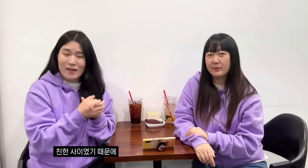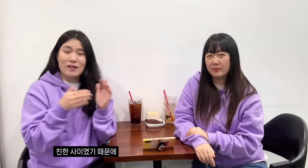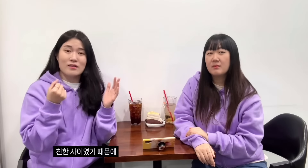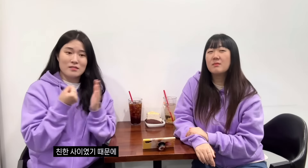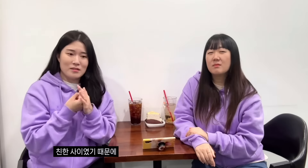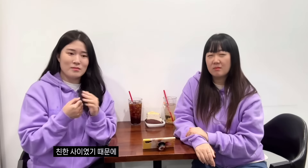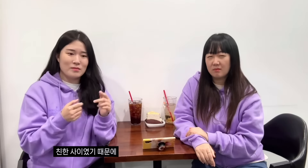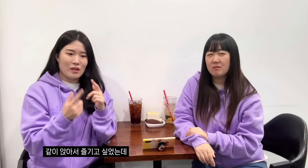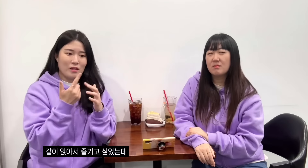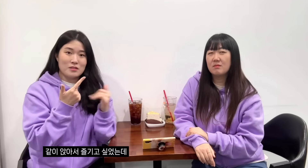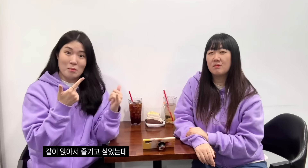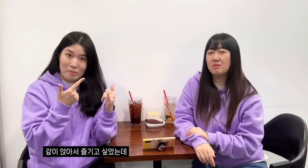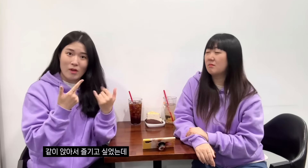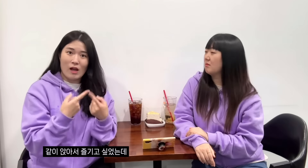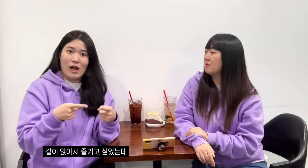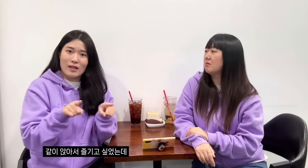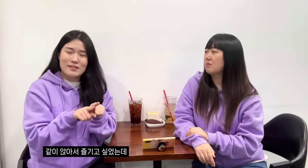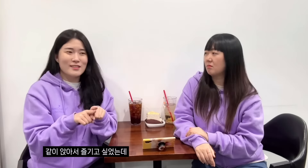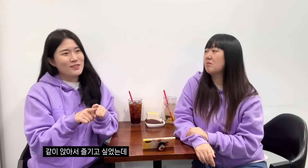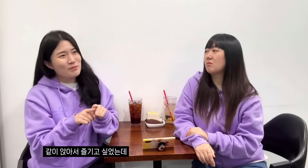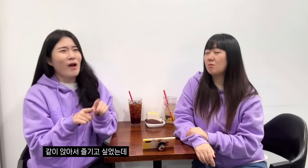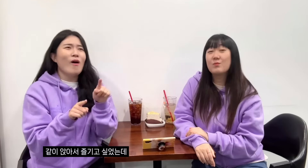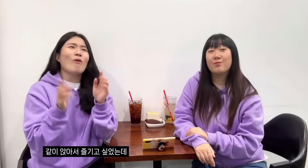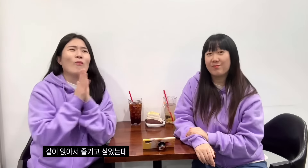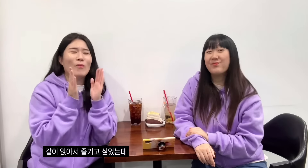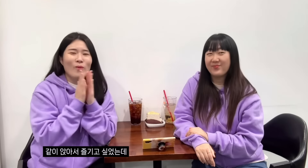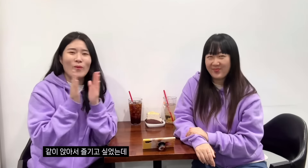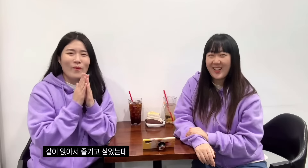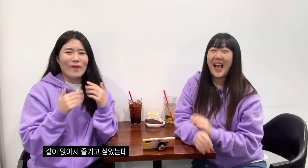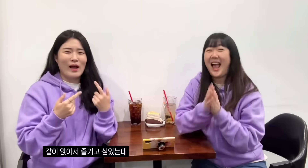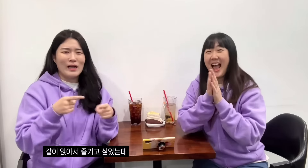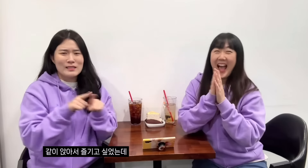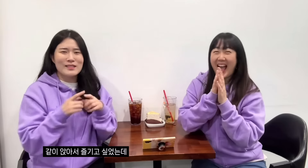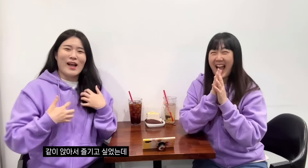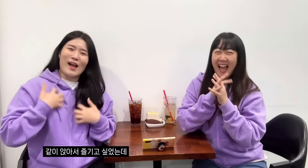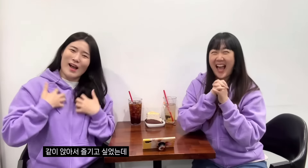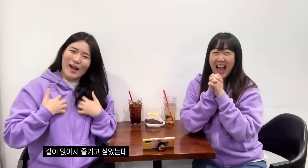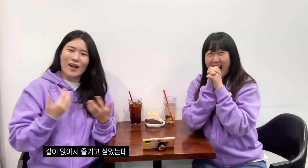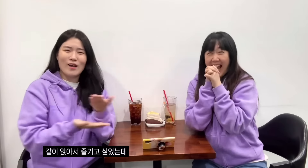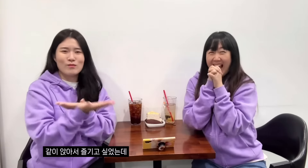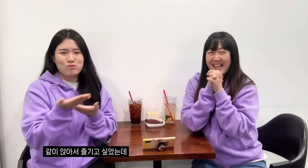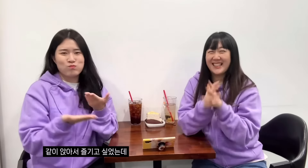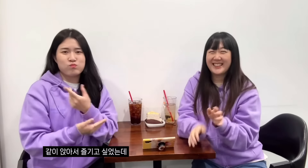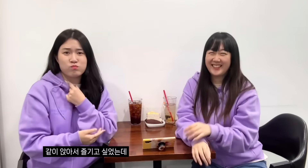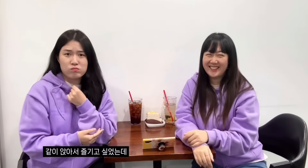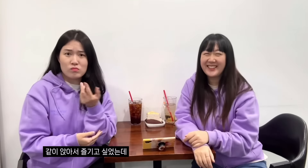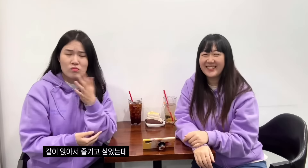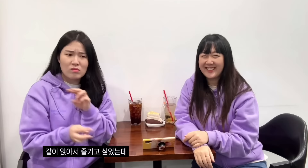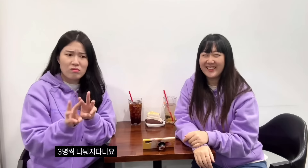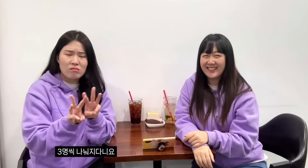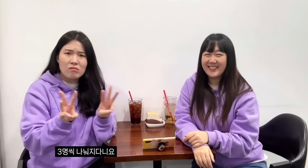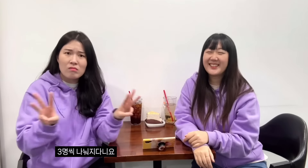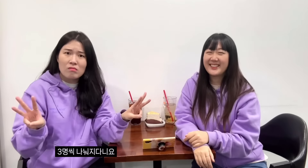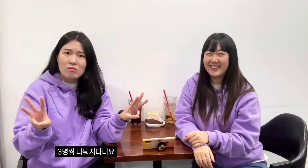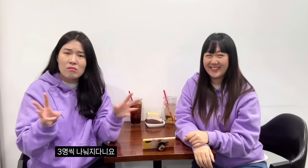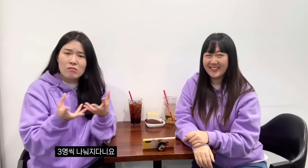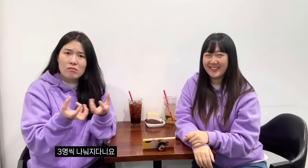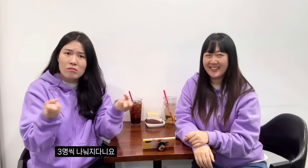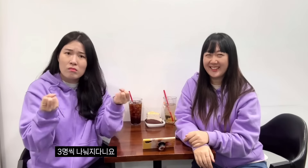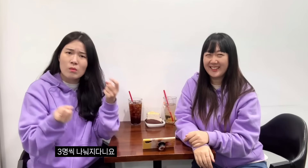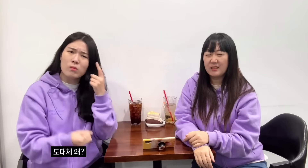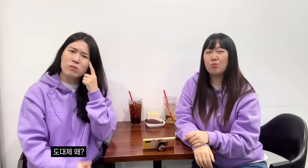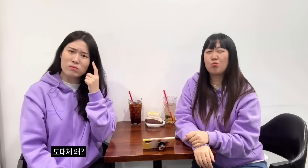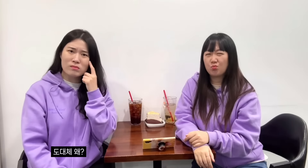so we wanted to sit down and have fun, but it was divided into 3 people.